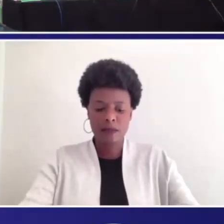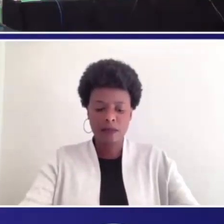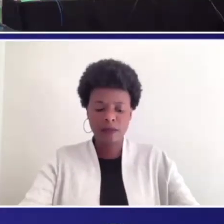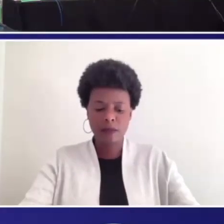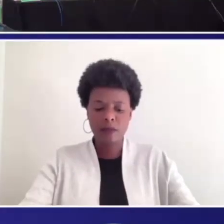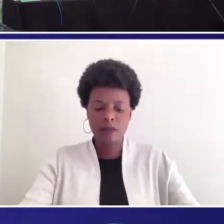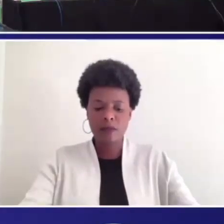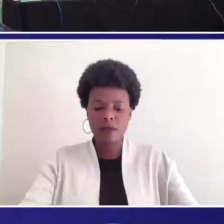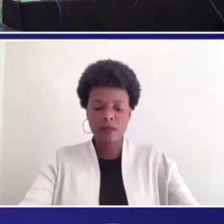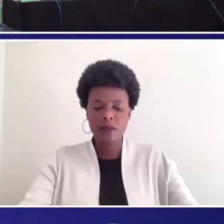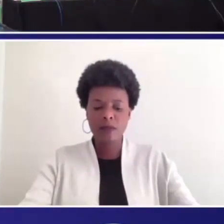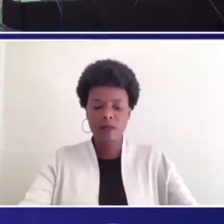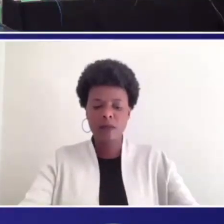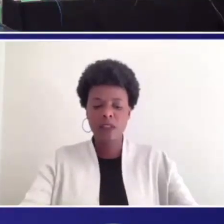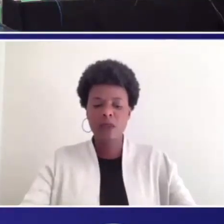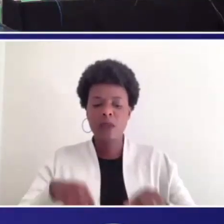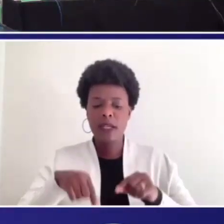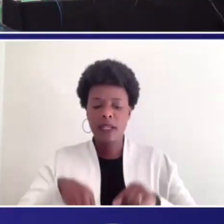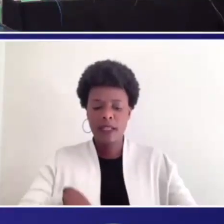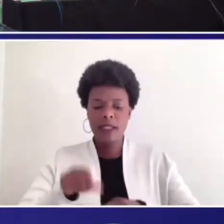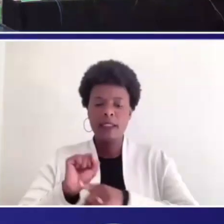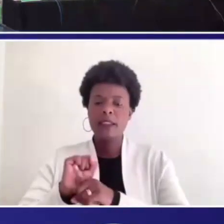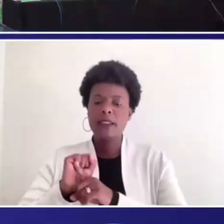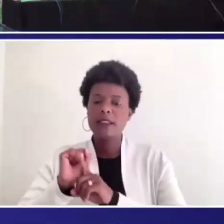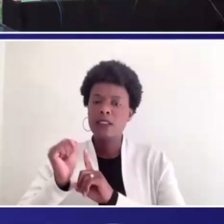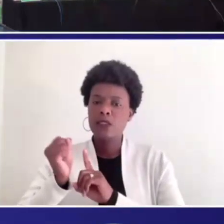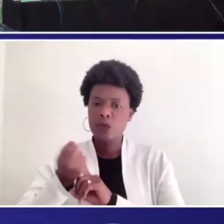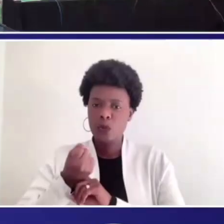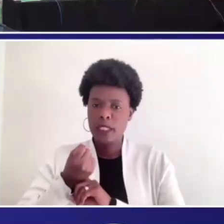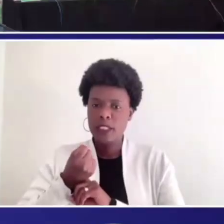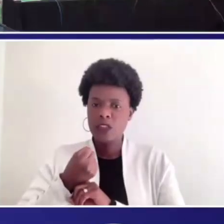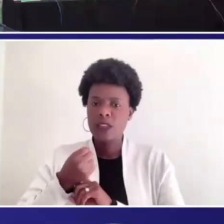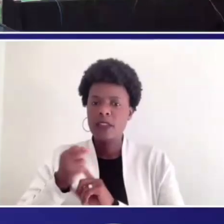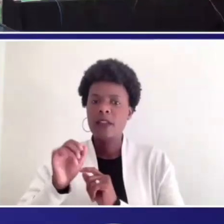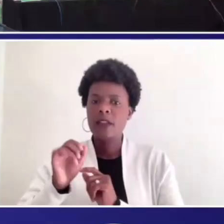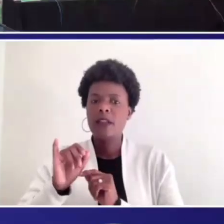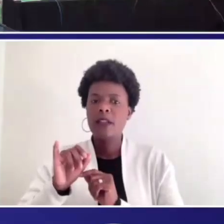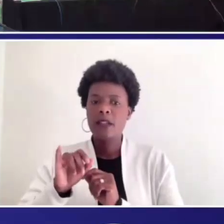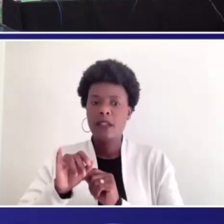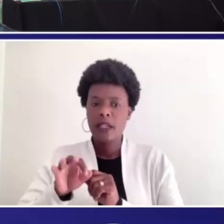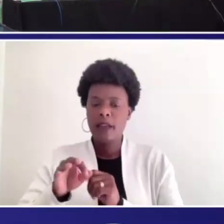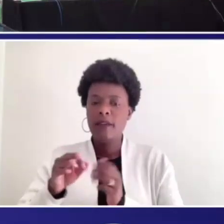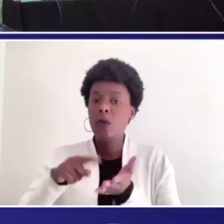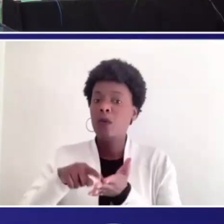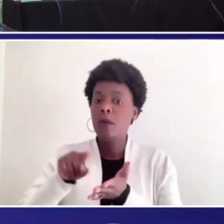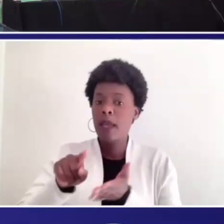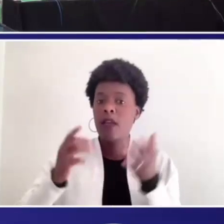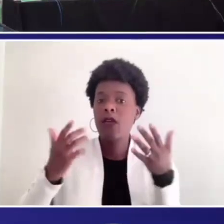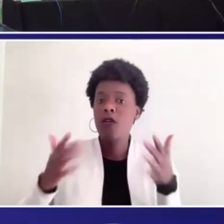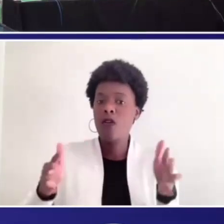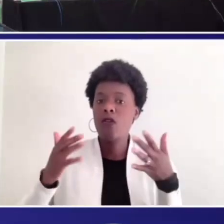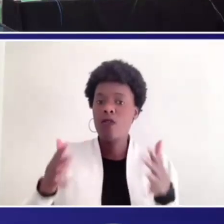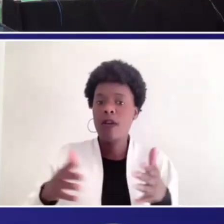if you pay and you're within the window -- so you've, you've made a payment. There's another payment due.